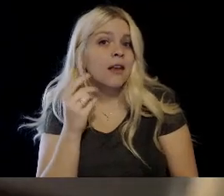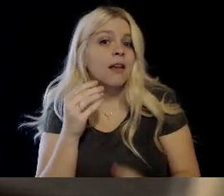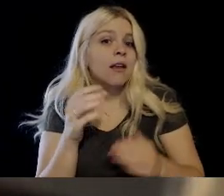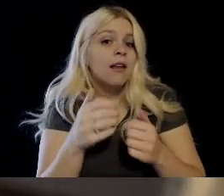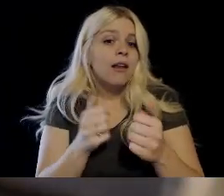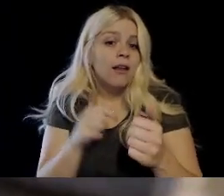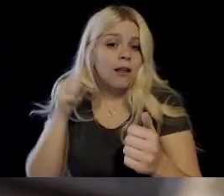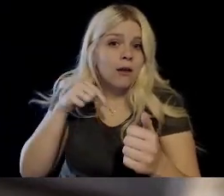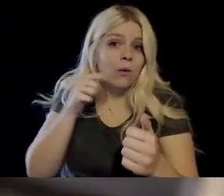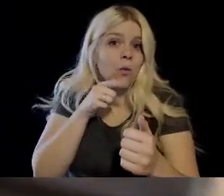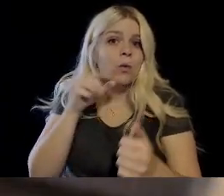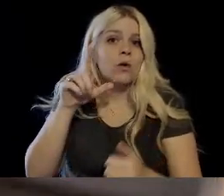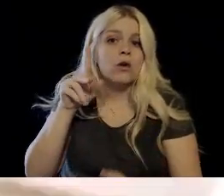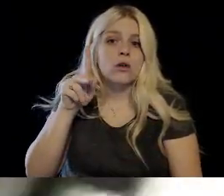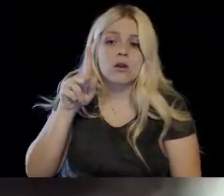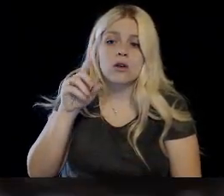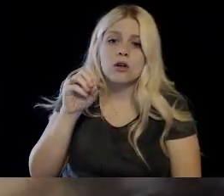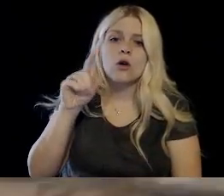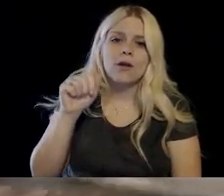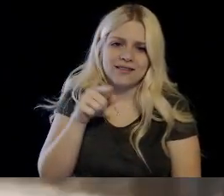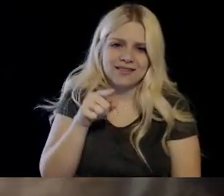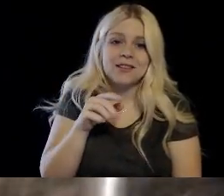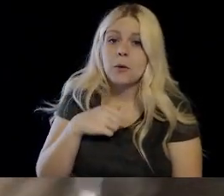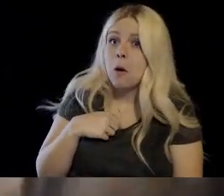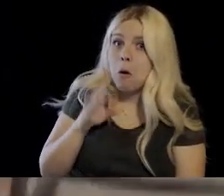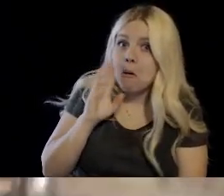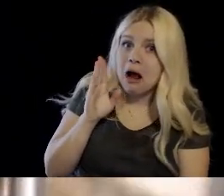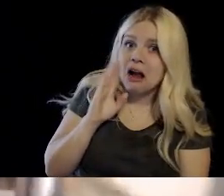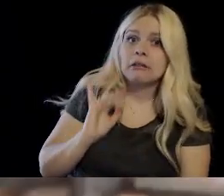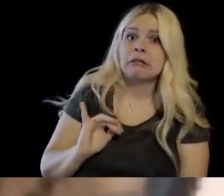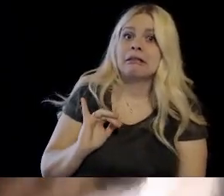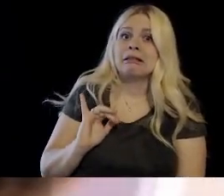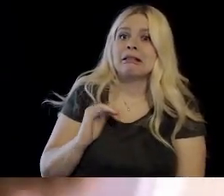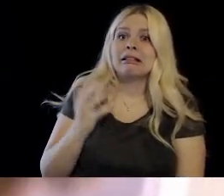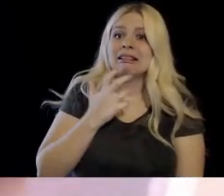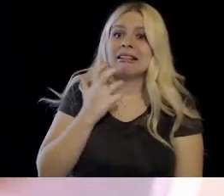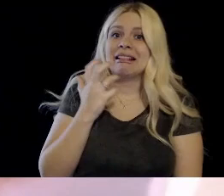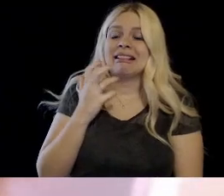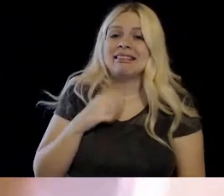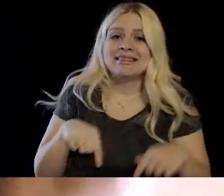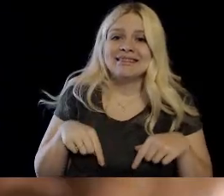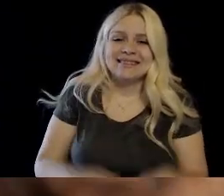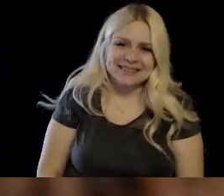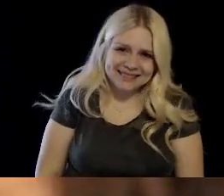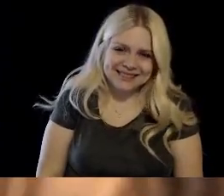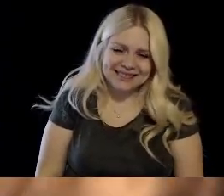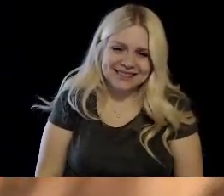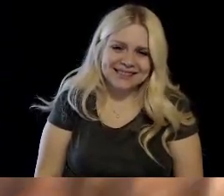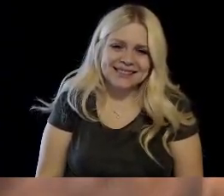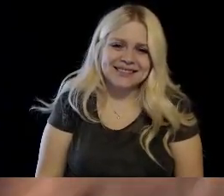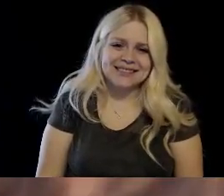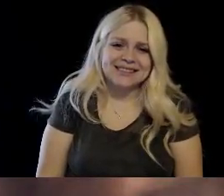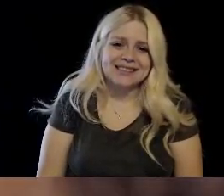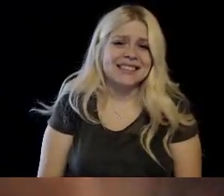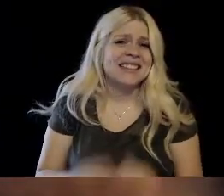Erica: Oh, hi baby girl. Oh goodness. Oh my goodness.. You guys... I get nervous.